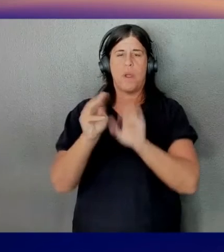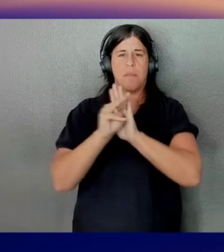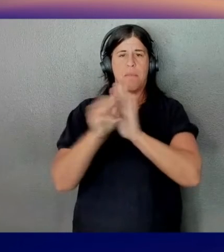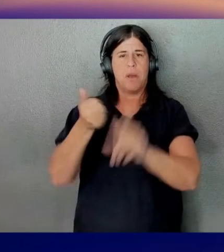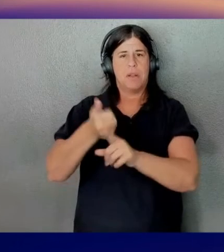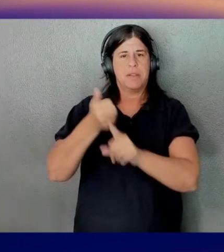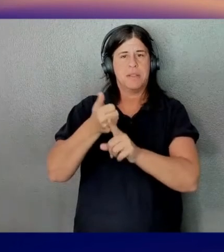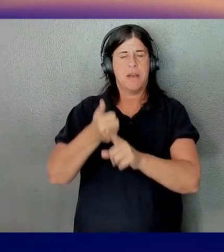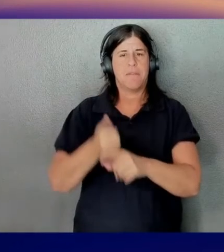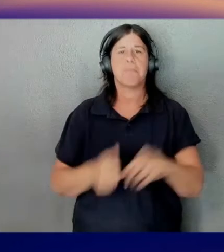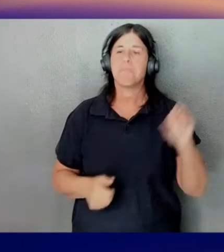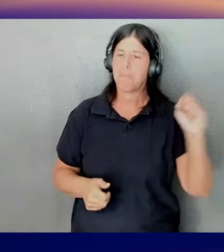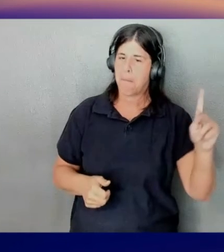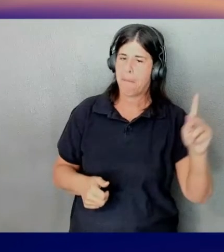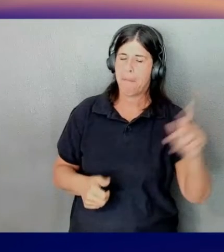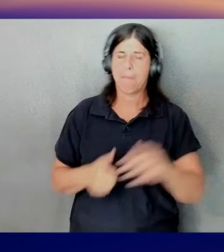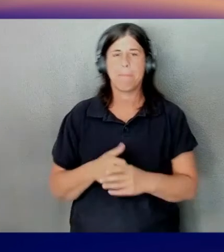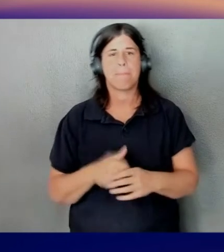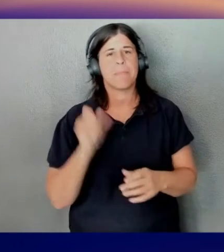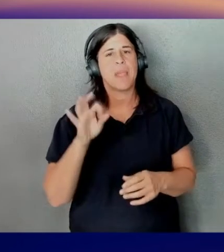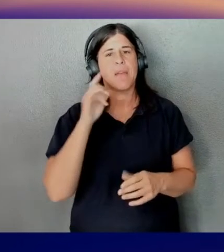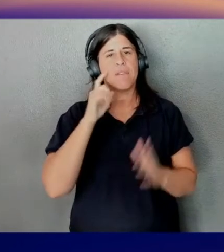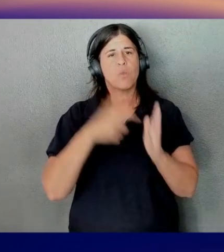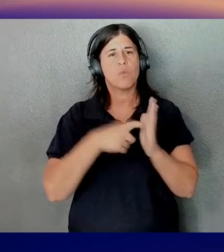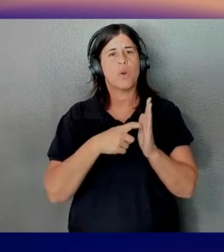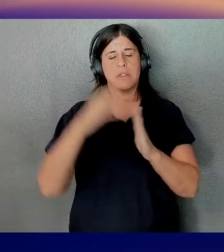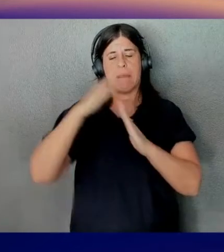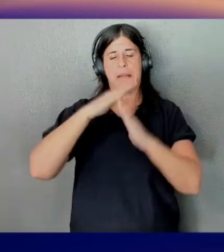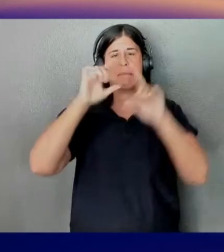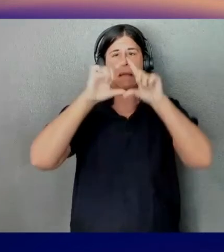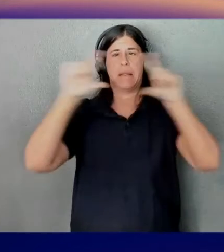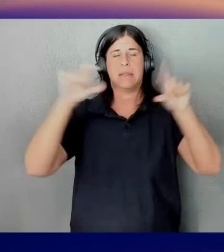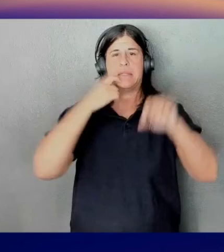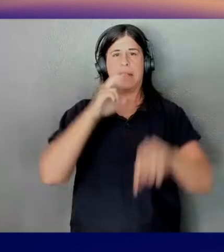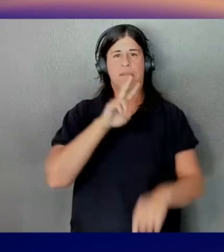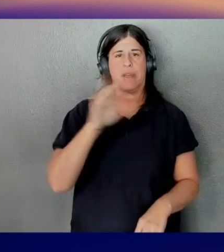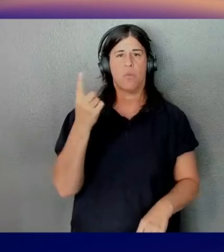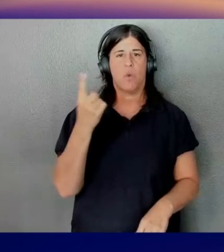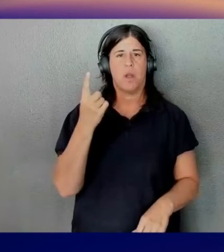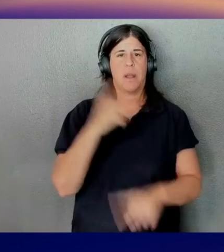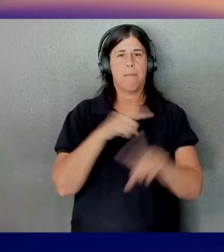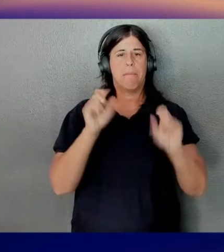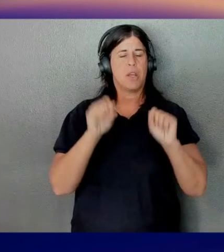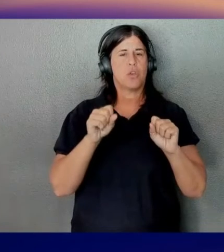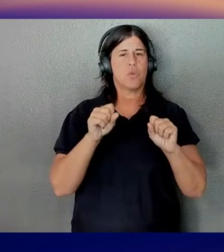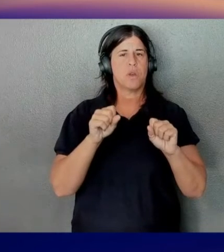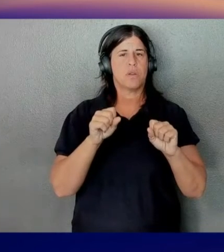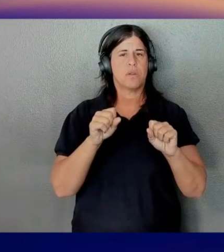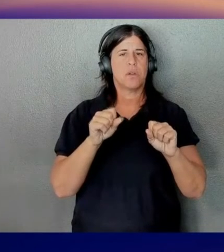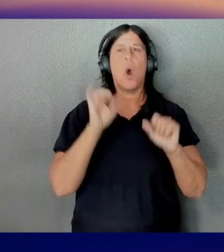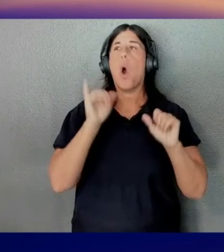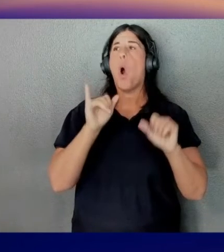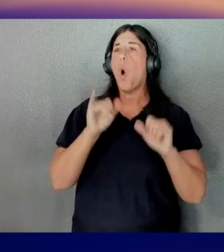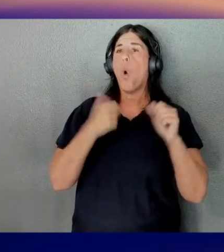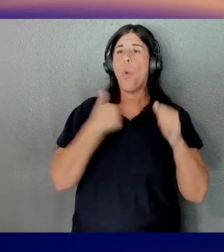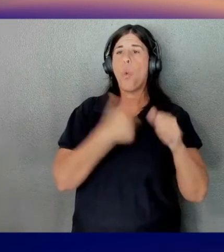Yeah, So if you see at the top of the screen you see it's V1 this one, but you can, no, you can. Oh. So we can, can meant and have different phase.